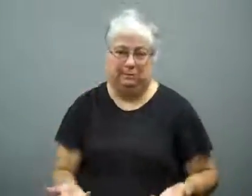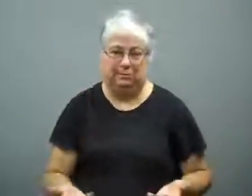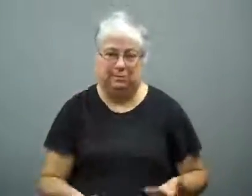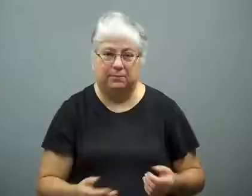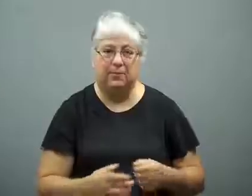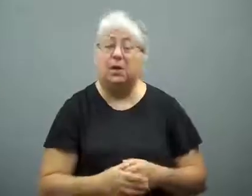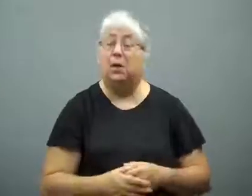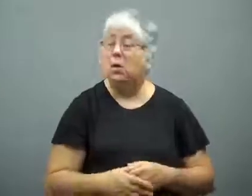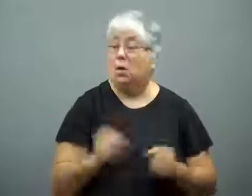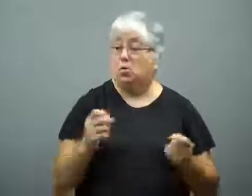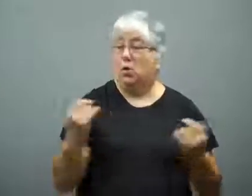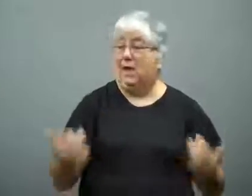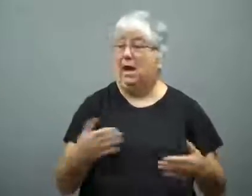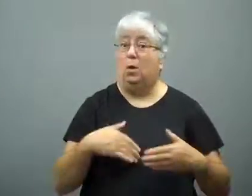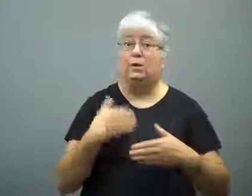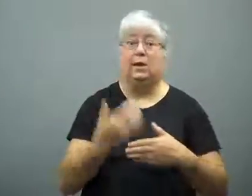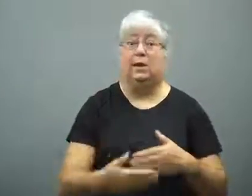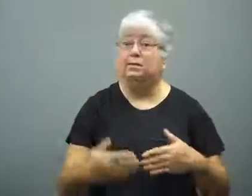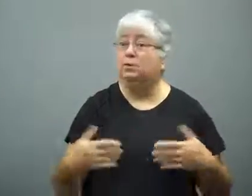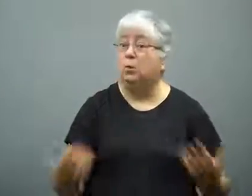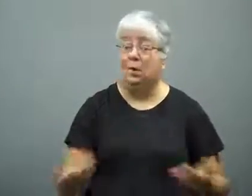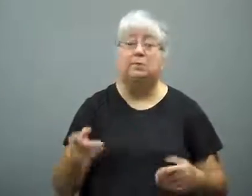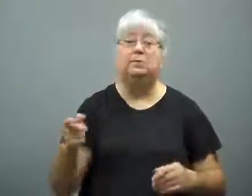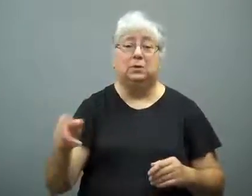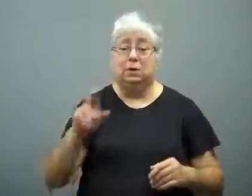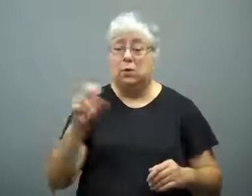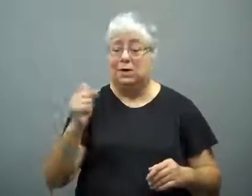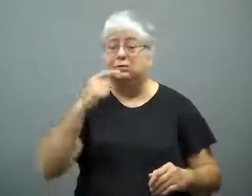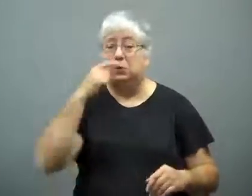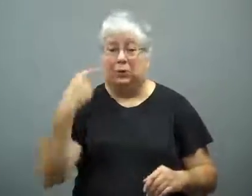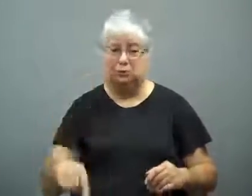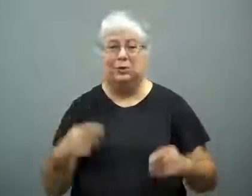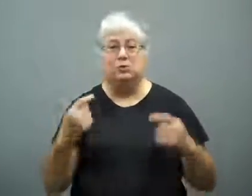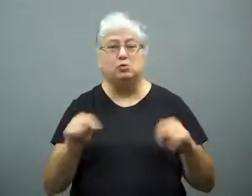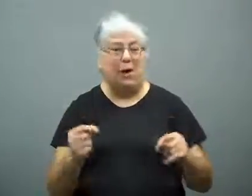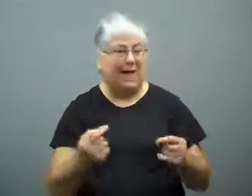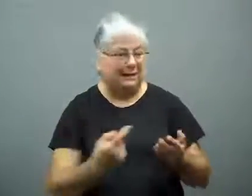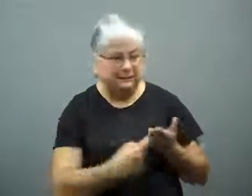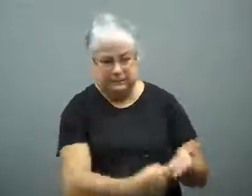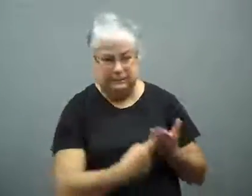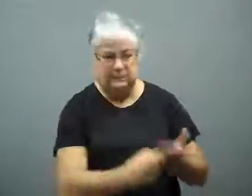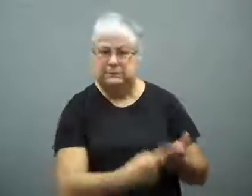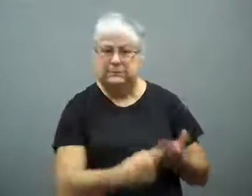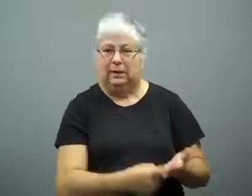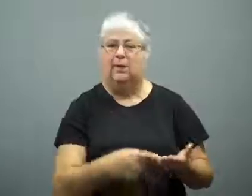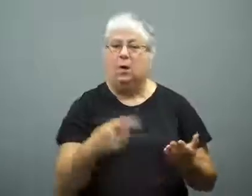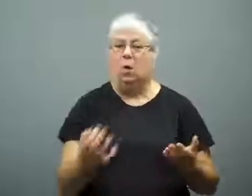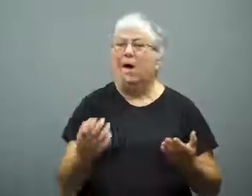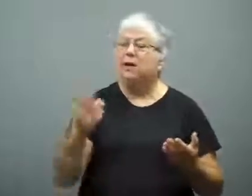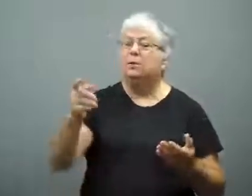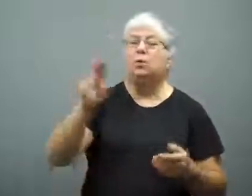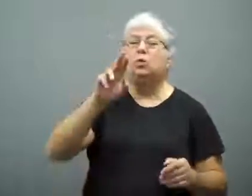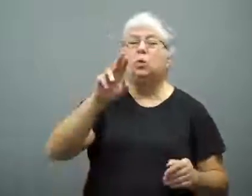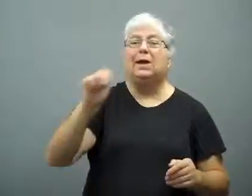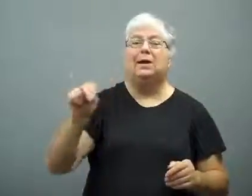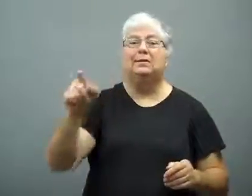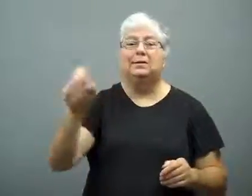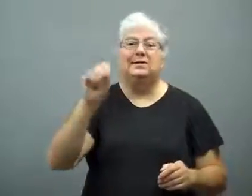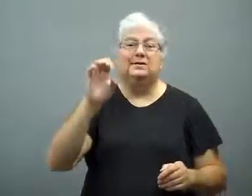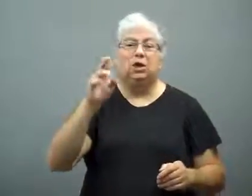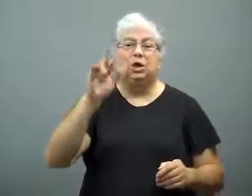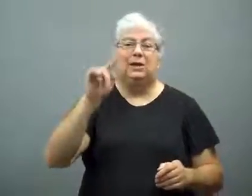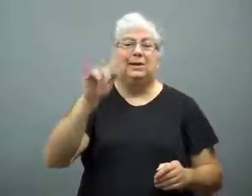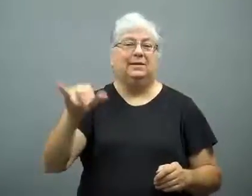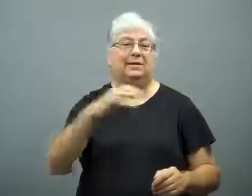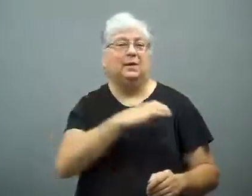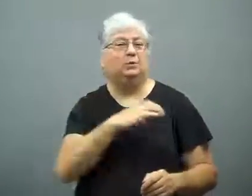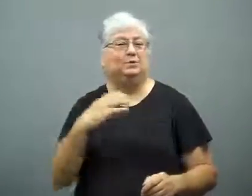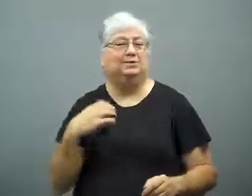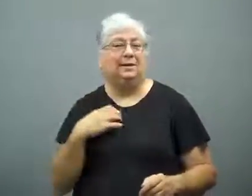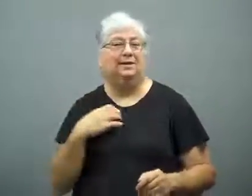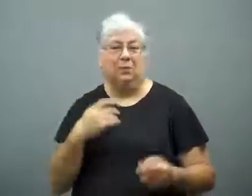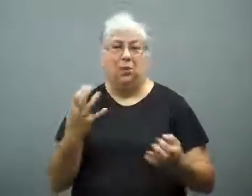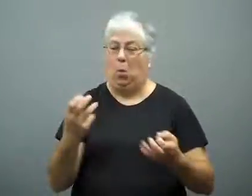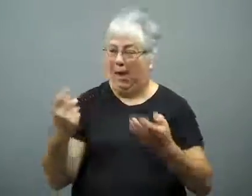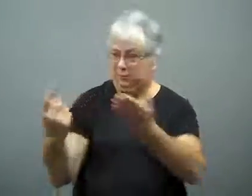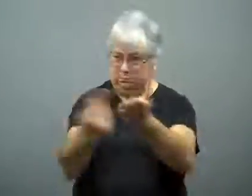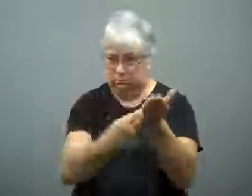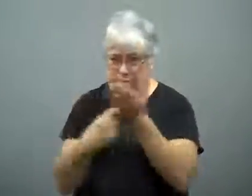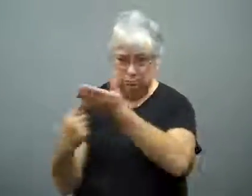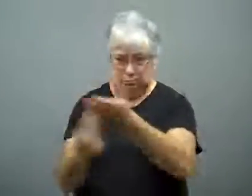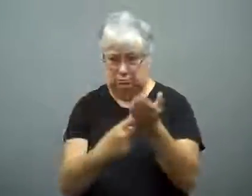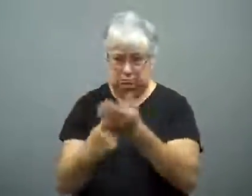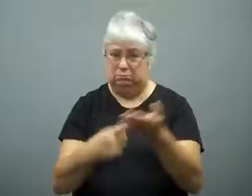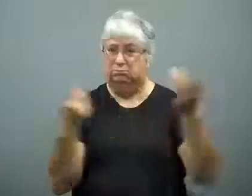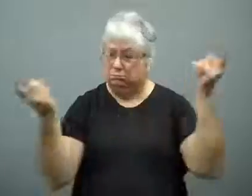Russia and the US now need to work on a resolution from the UN Security Council.